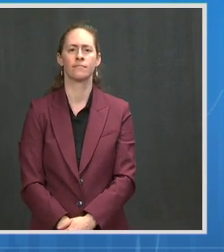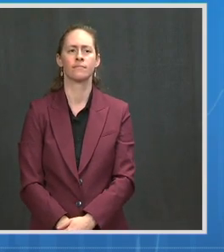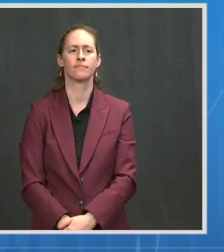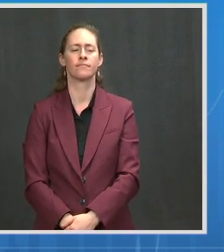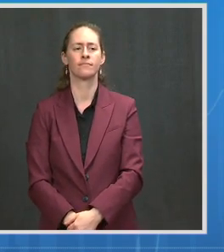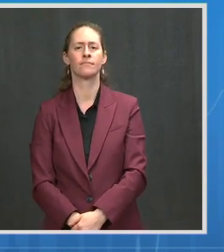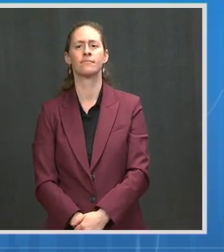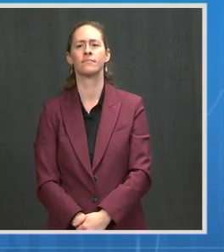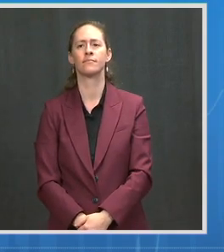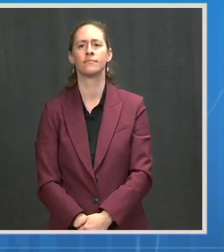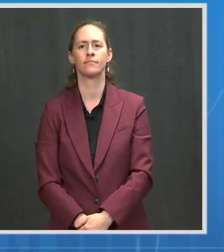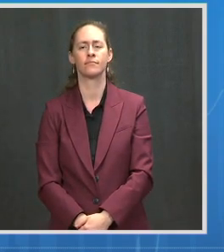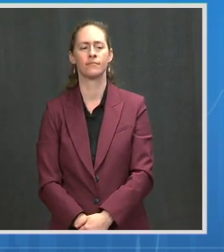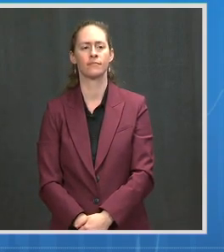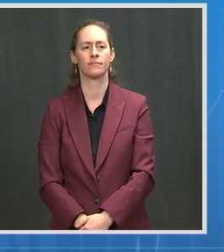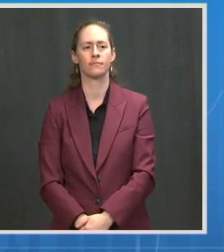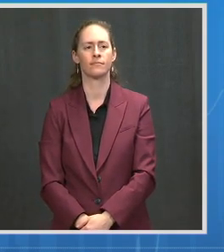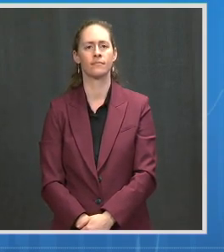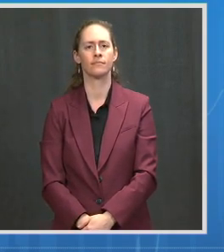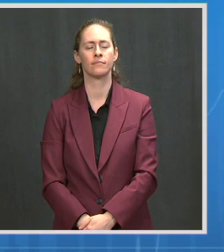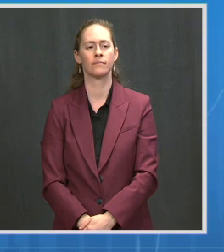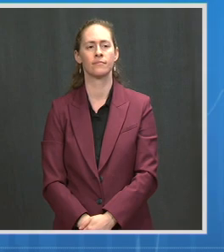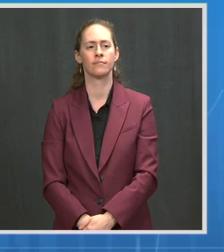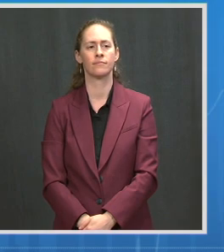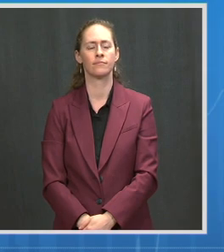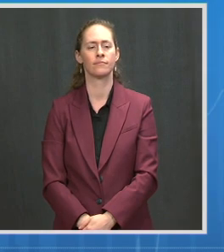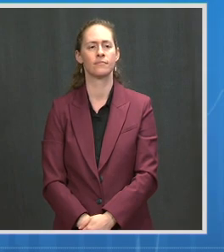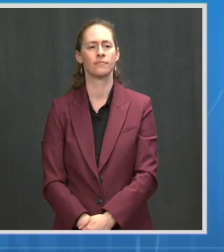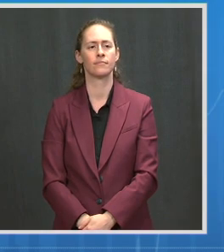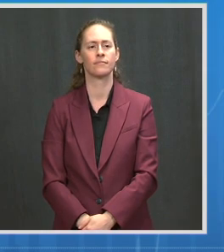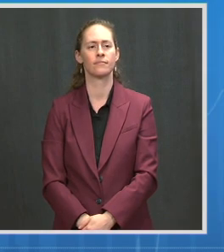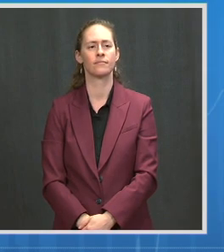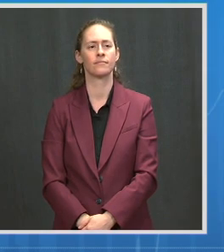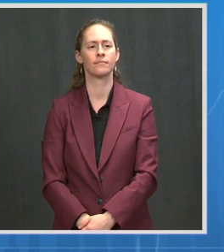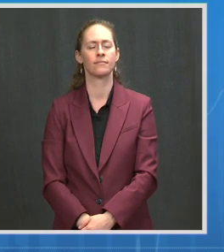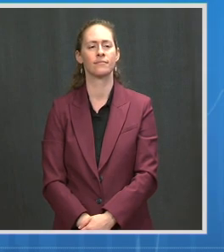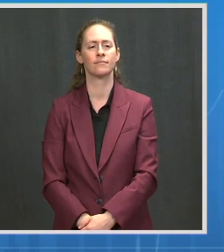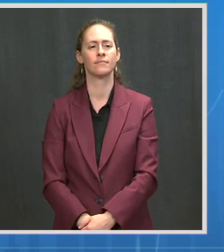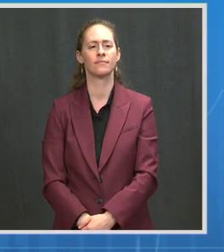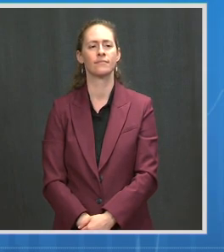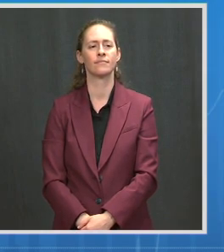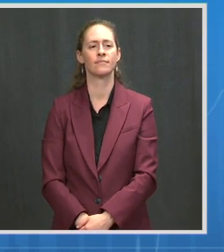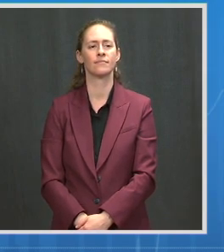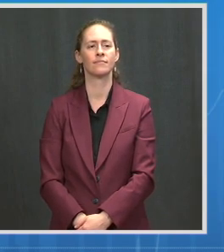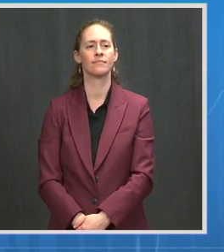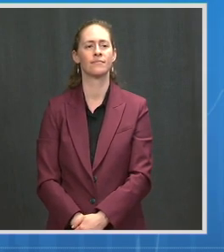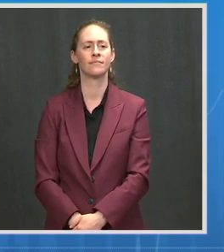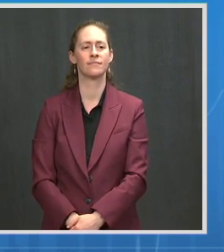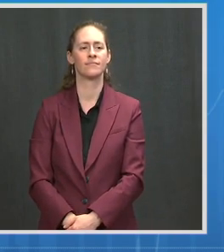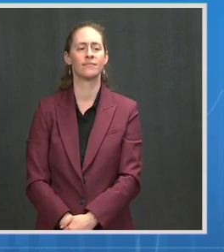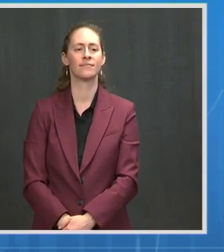COVID-19 vaccination coverage was lower in rural counties, approximately 39 percent;